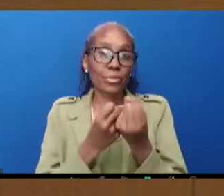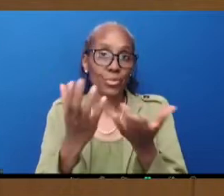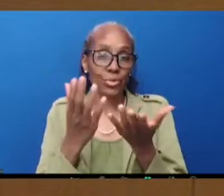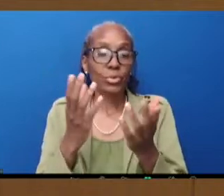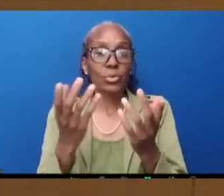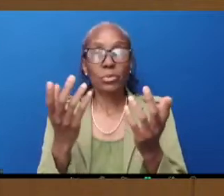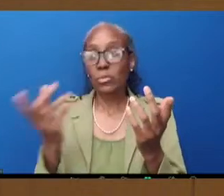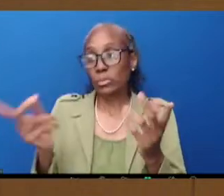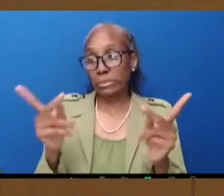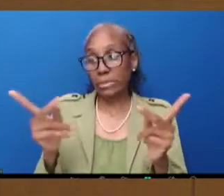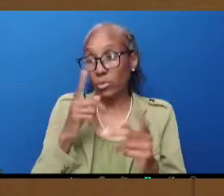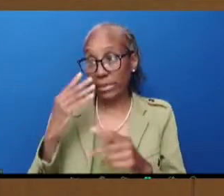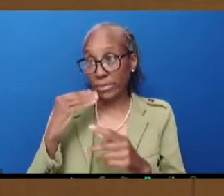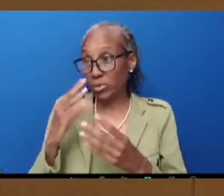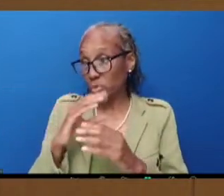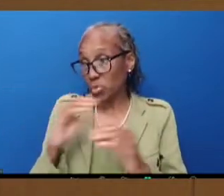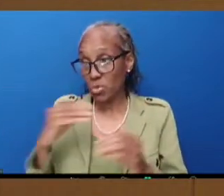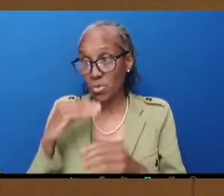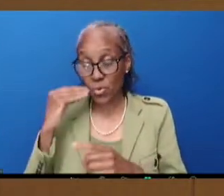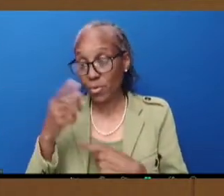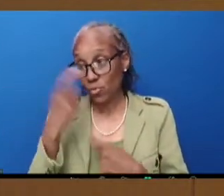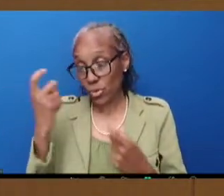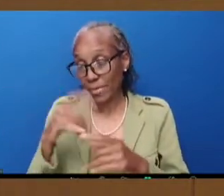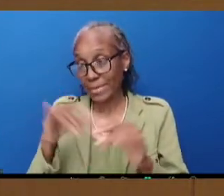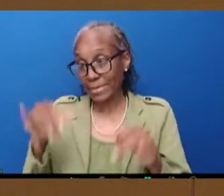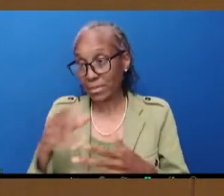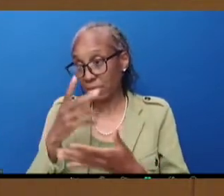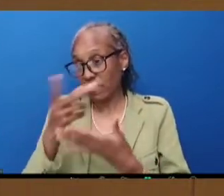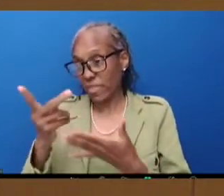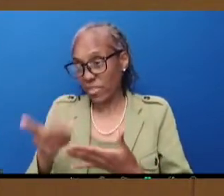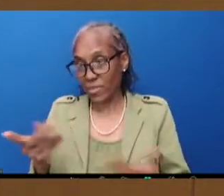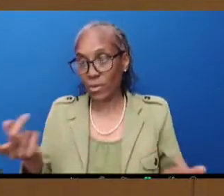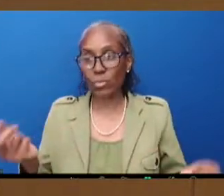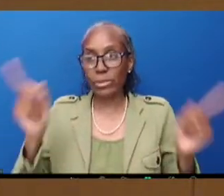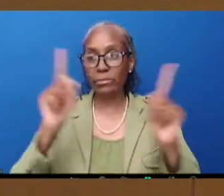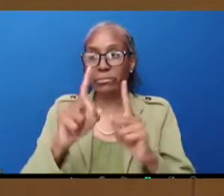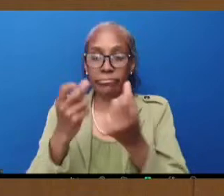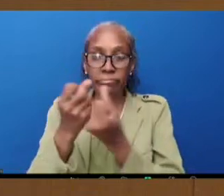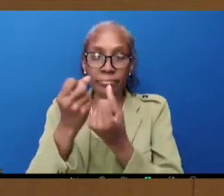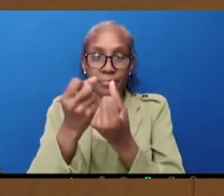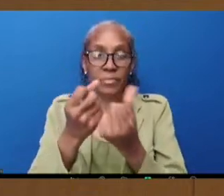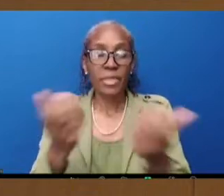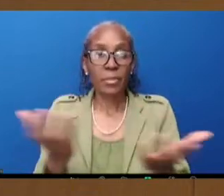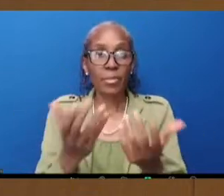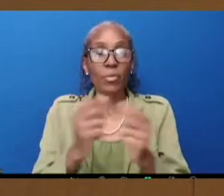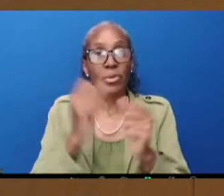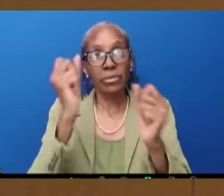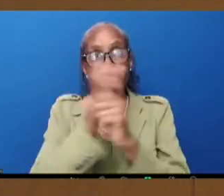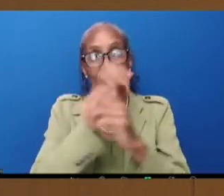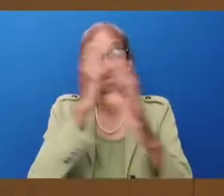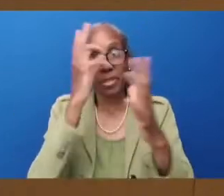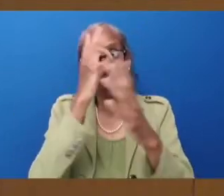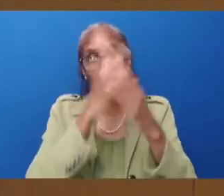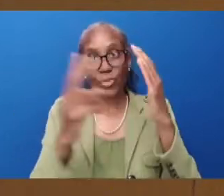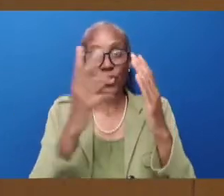WE PROVIDE SUPPORTIVE SERVICES AND WE WALK ALONG WITH THOSE